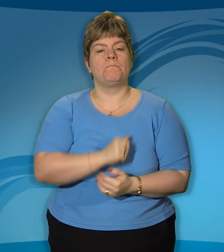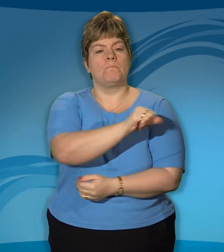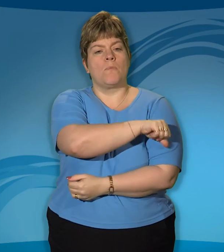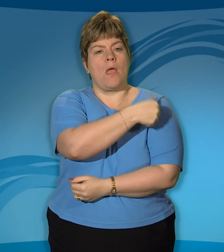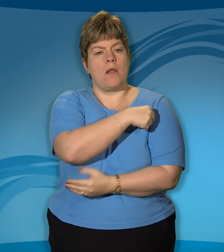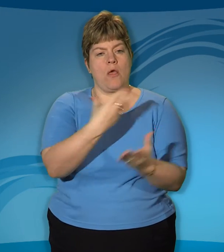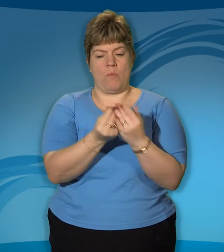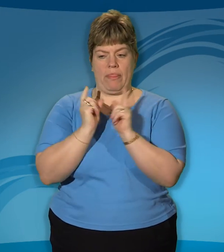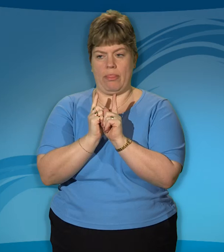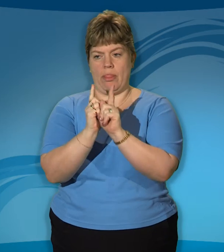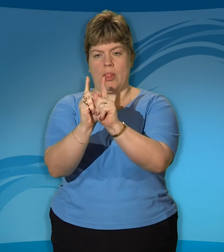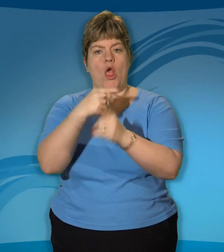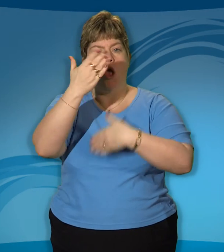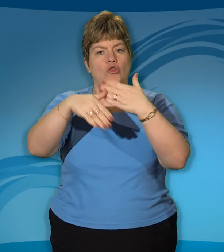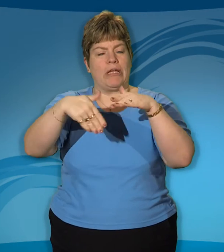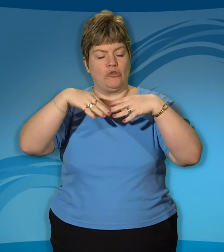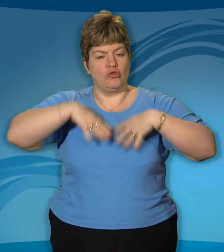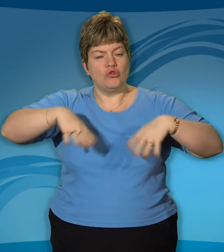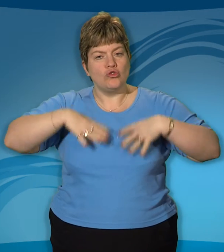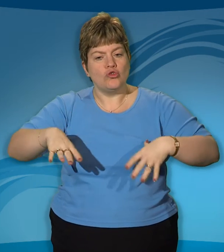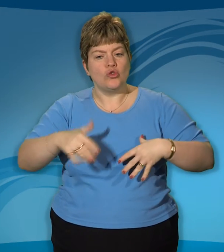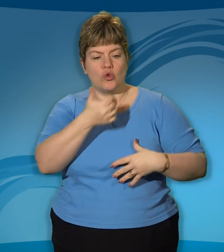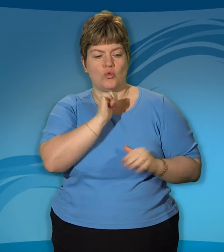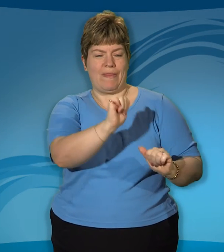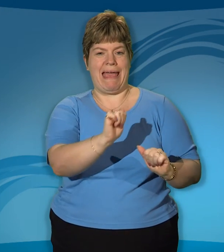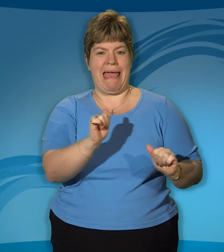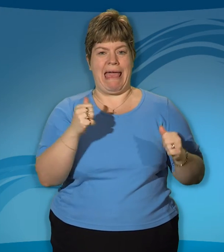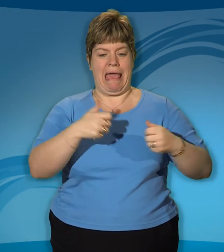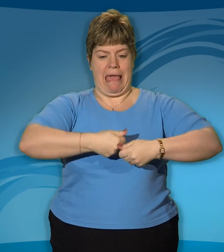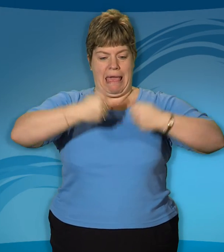A nurse will then take you to the changing rooms where you will be asked to put on a